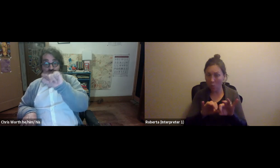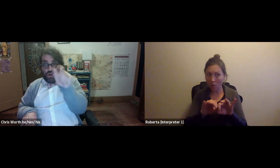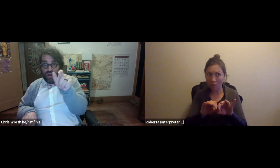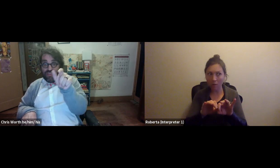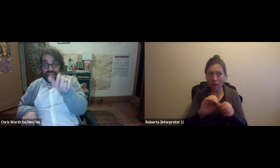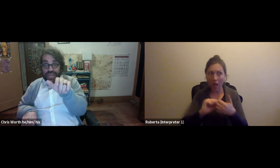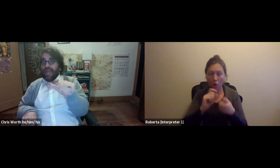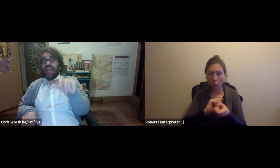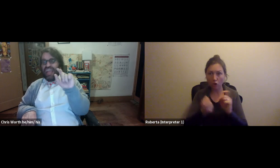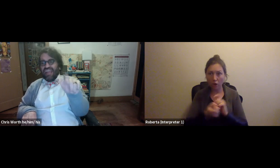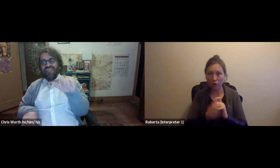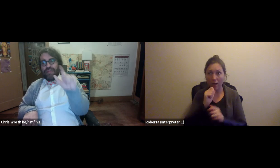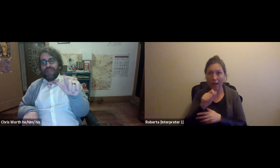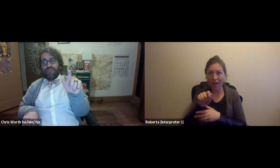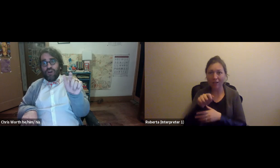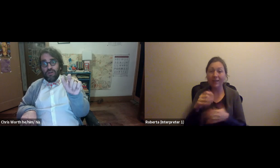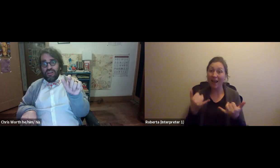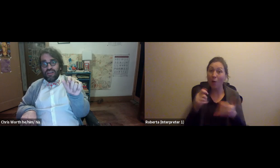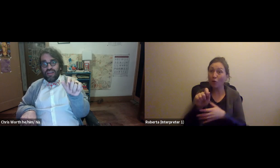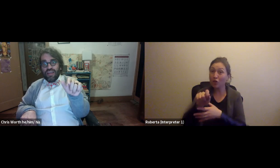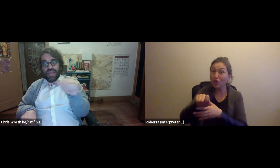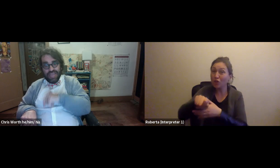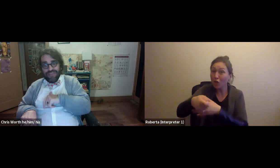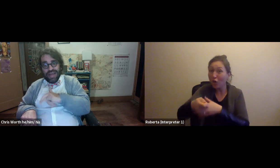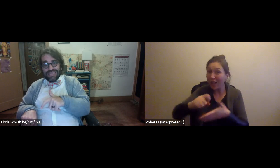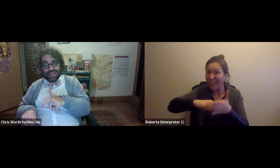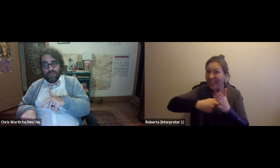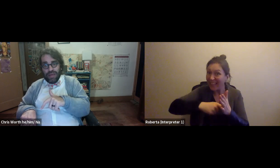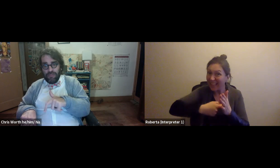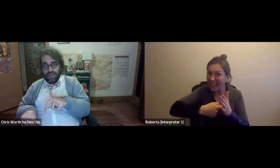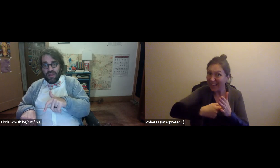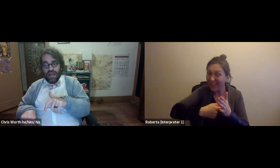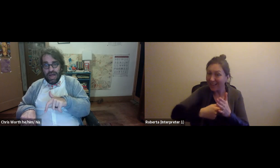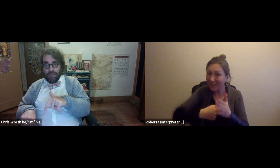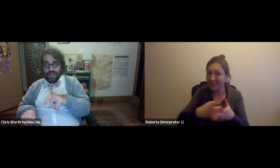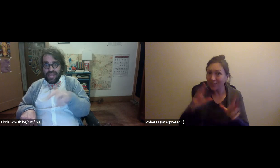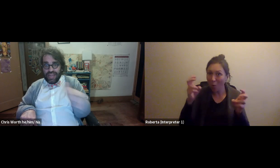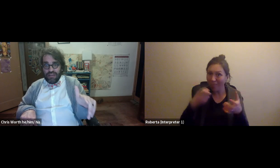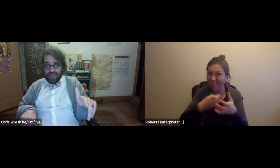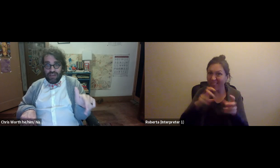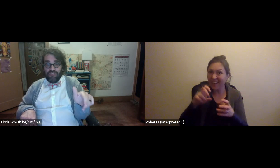turning the key is sometimes hard, even I slip up. I have been taken advantage of